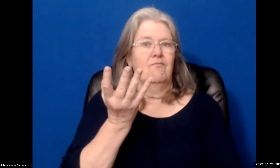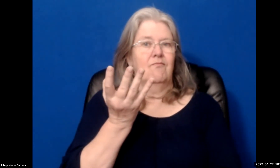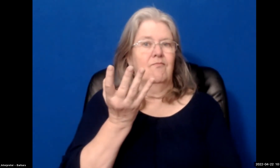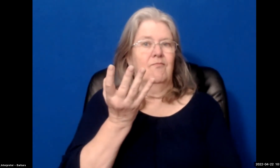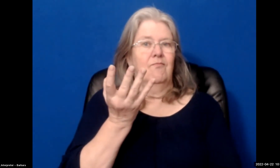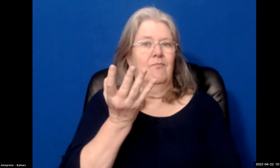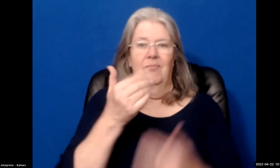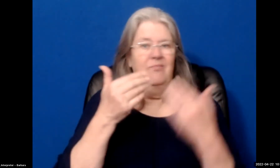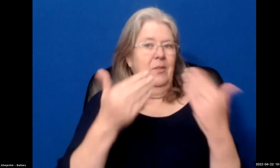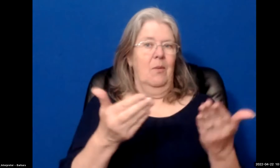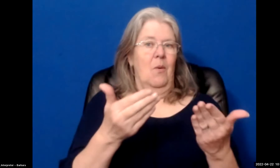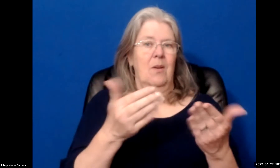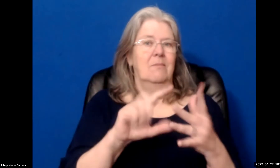ahead and start your presentation.